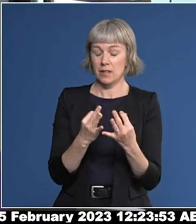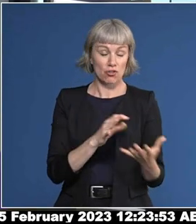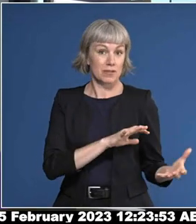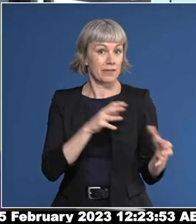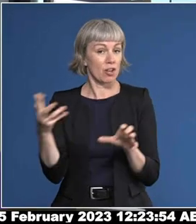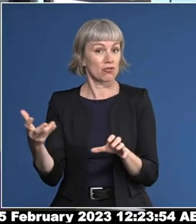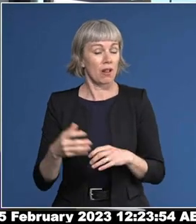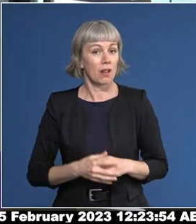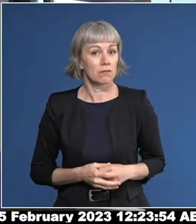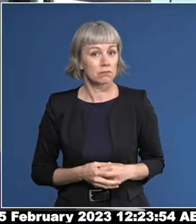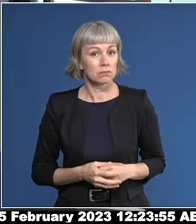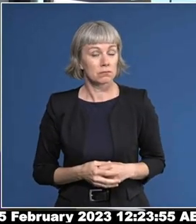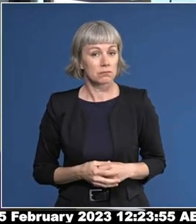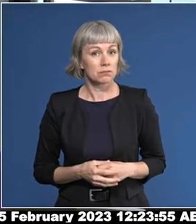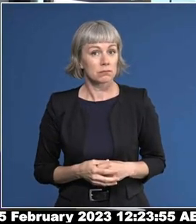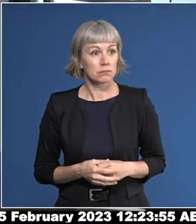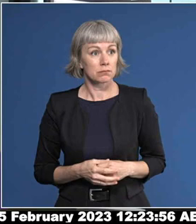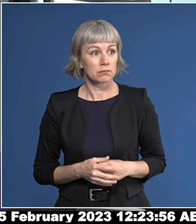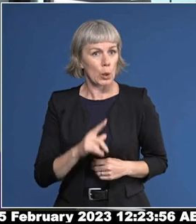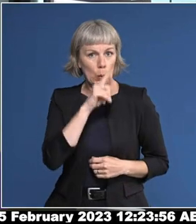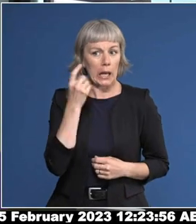There's no getting away from - deeply dysfunctional.